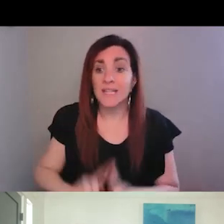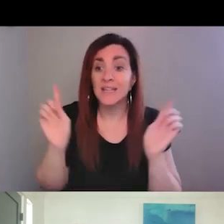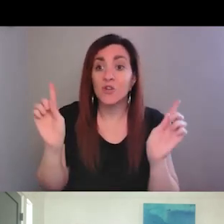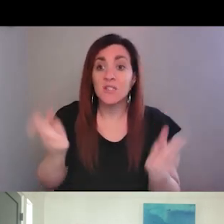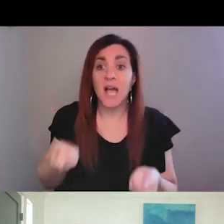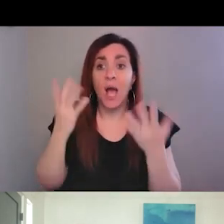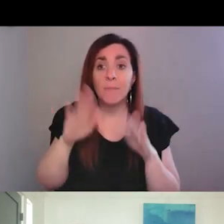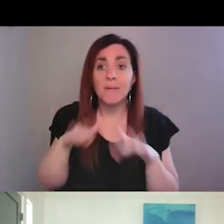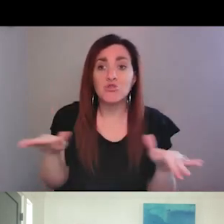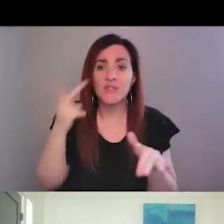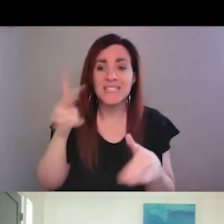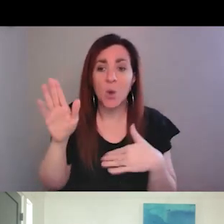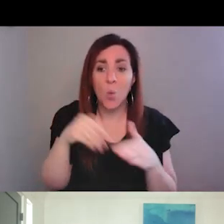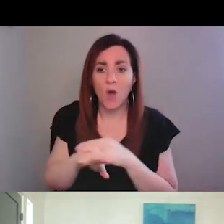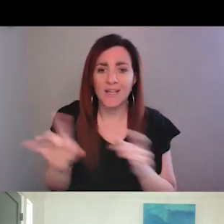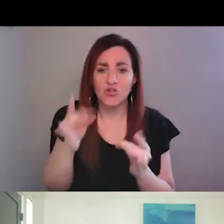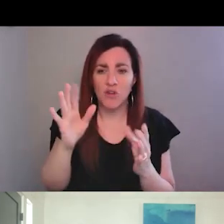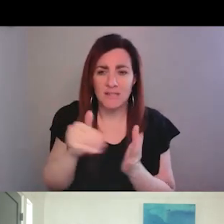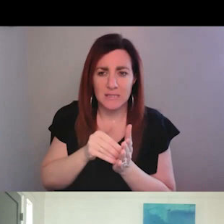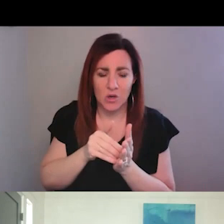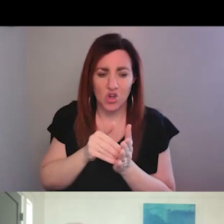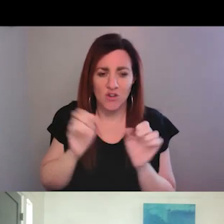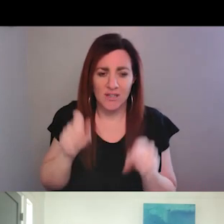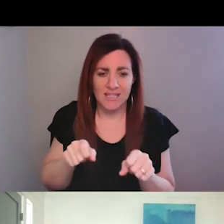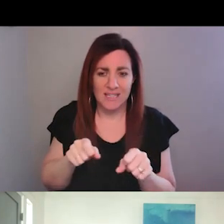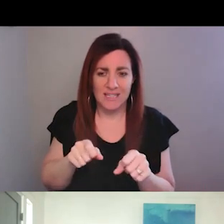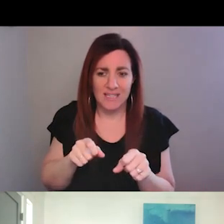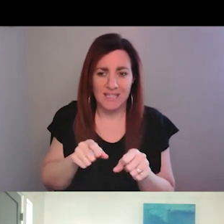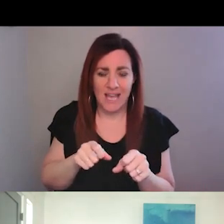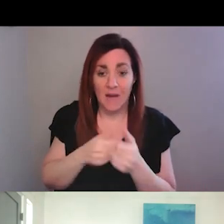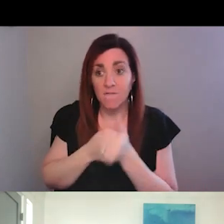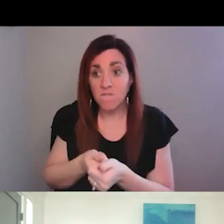THEY SEE AT THE WALK-IN CENTER THAT THEY CAN SEE AT THE